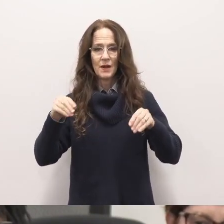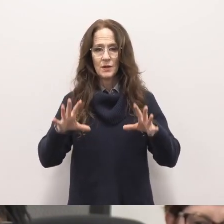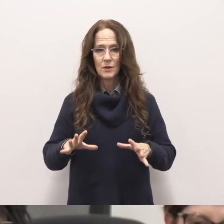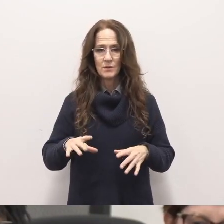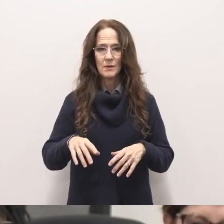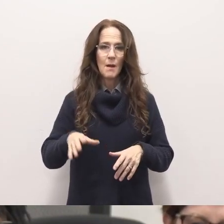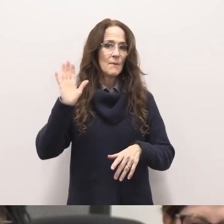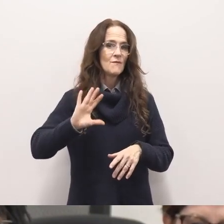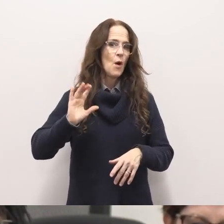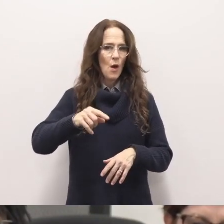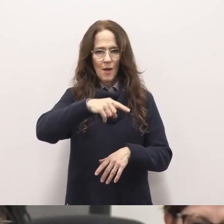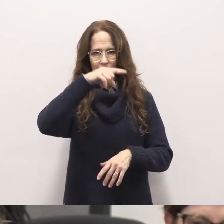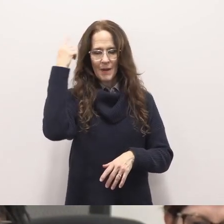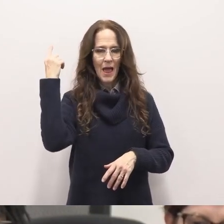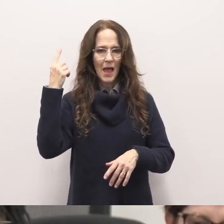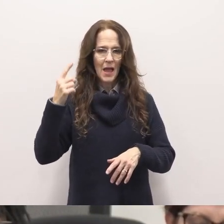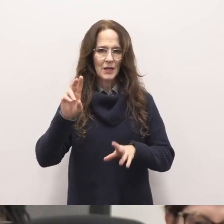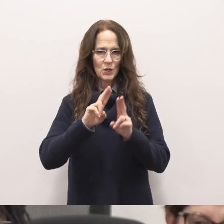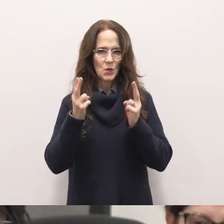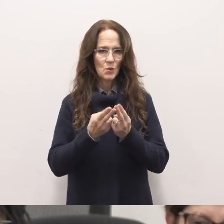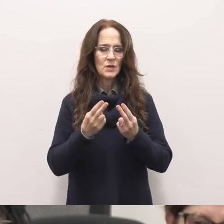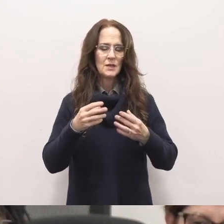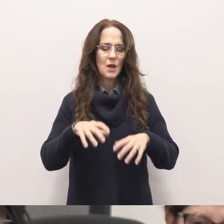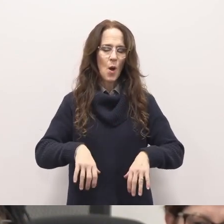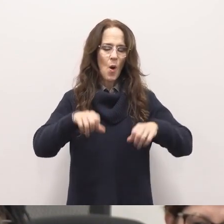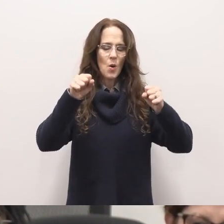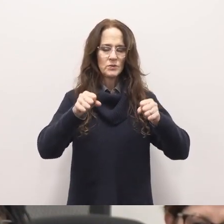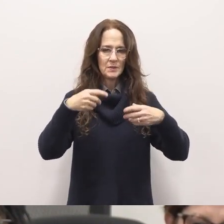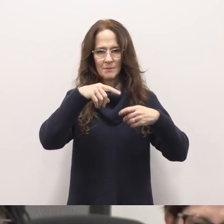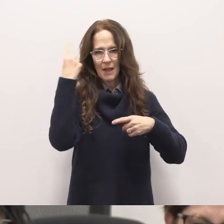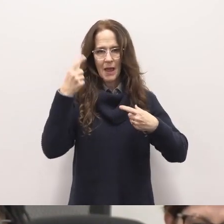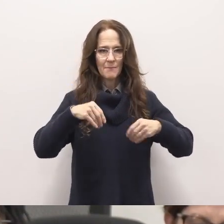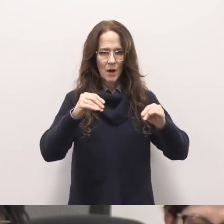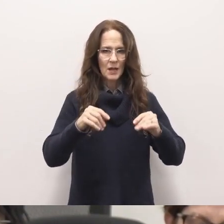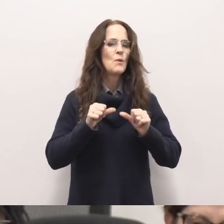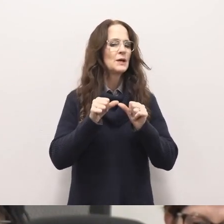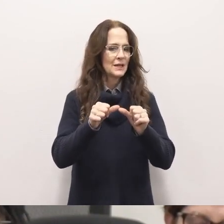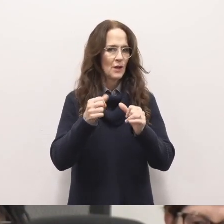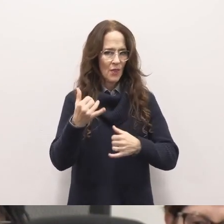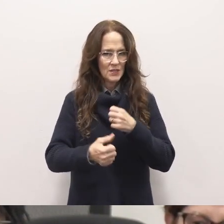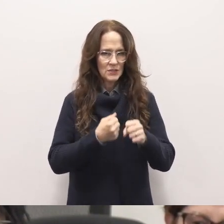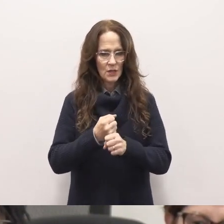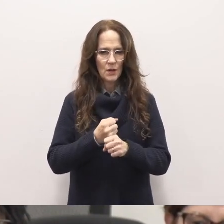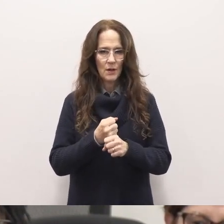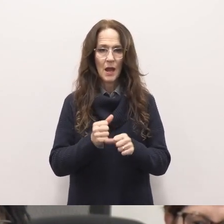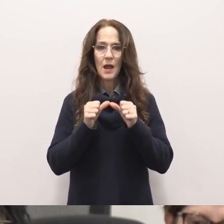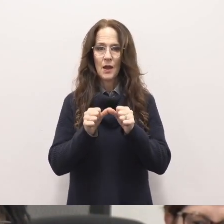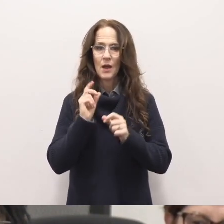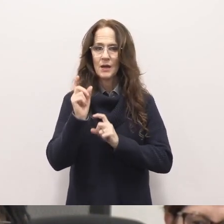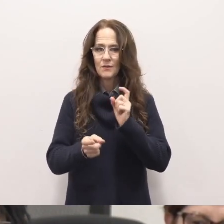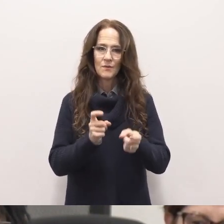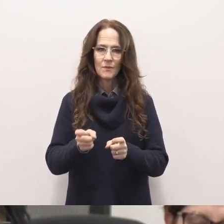a Black Artisan Market last year, once again continuing it this year. Further contributing to our school's cultural diversity,